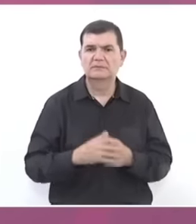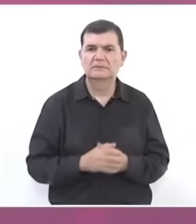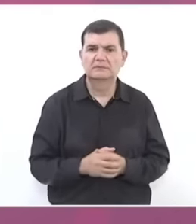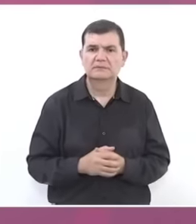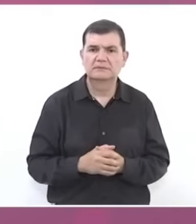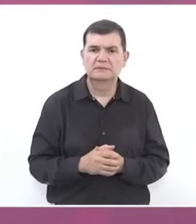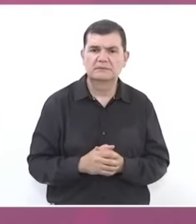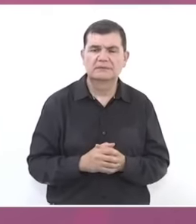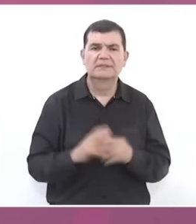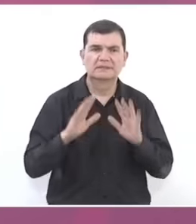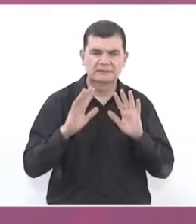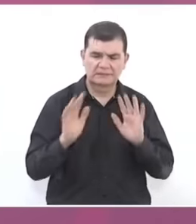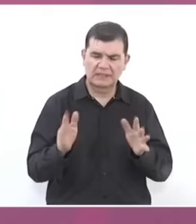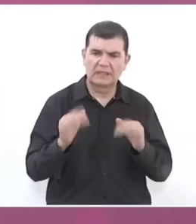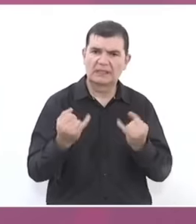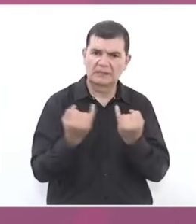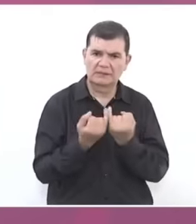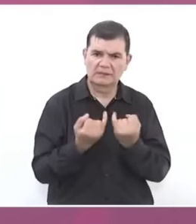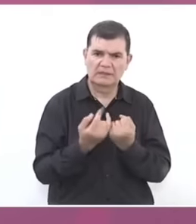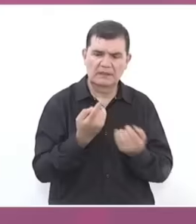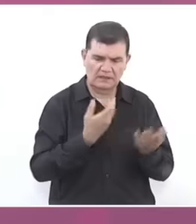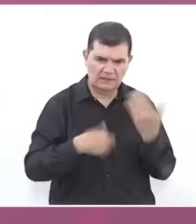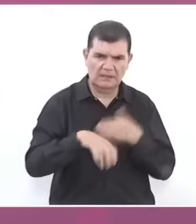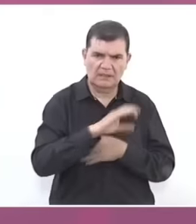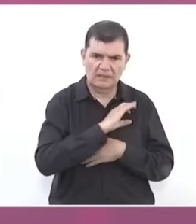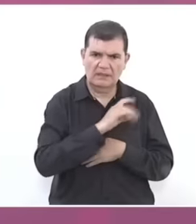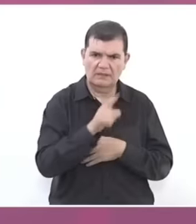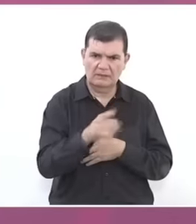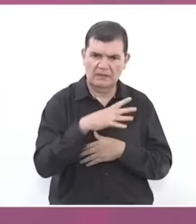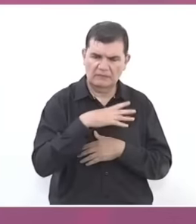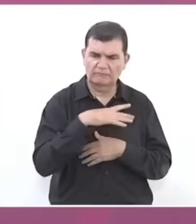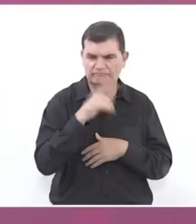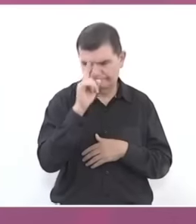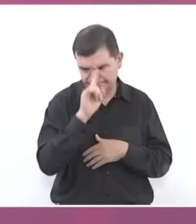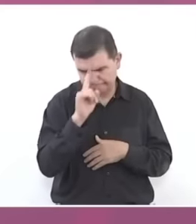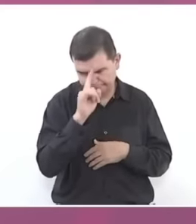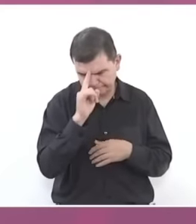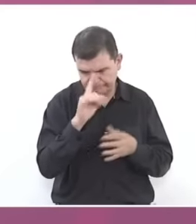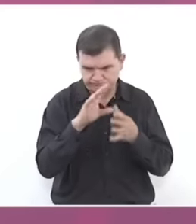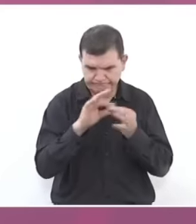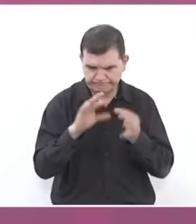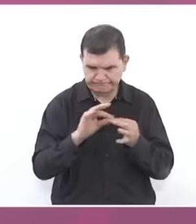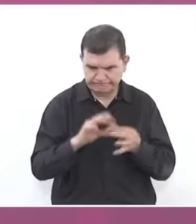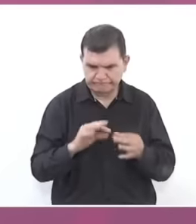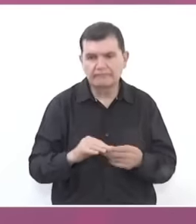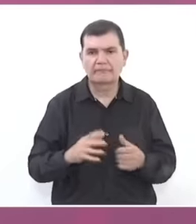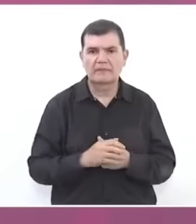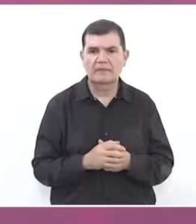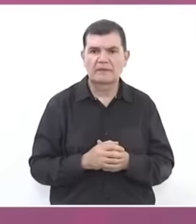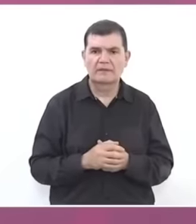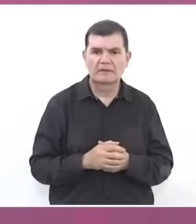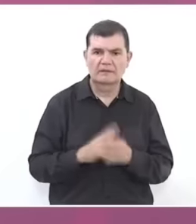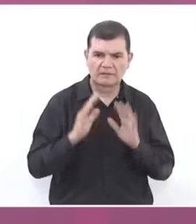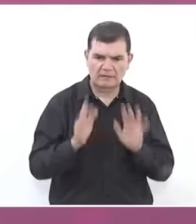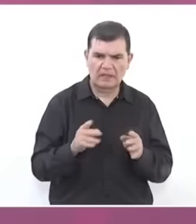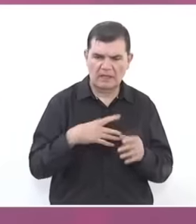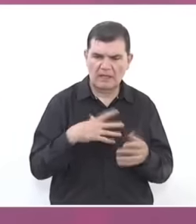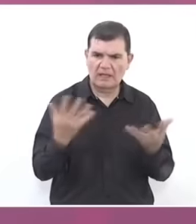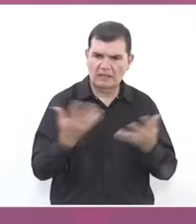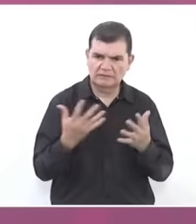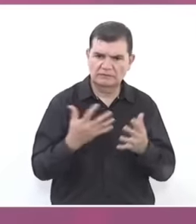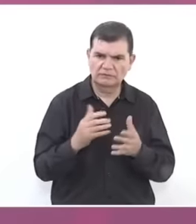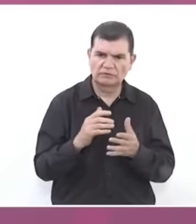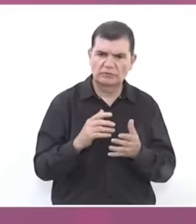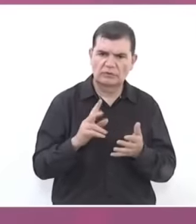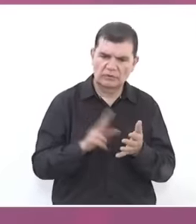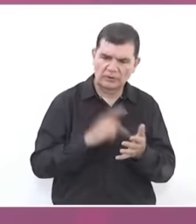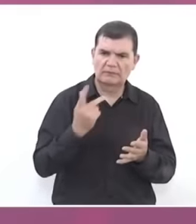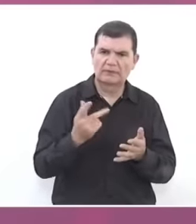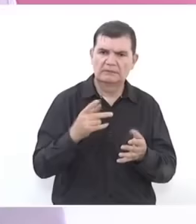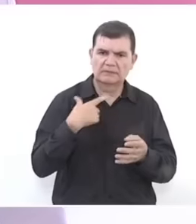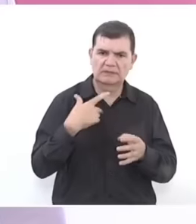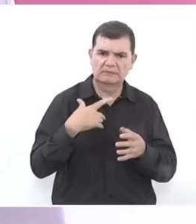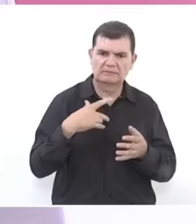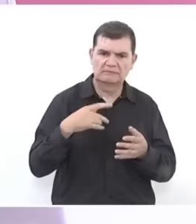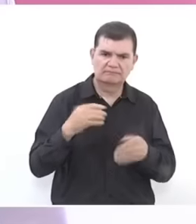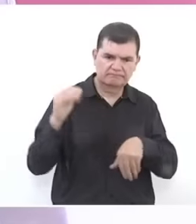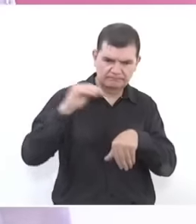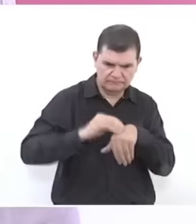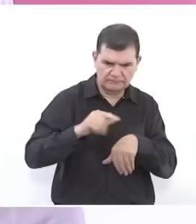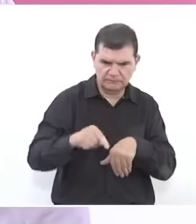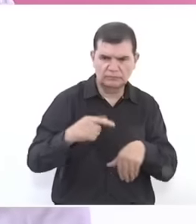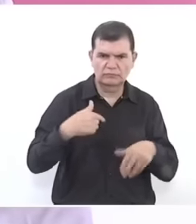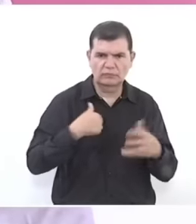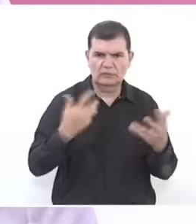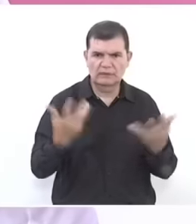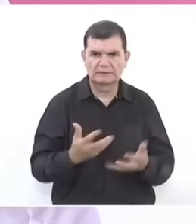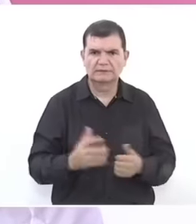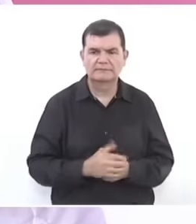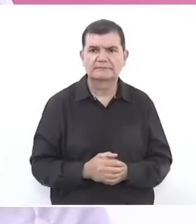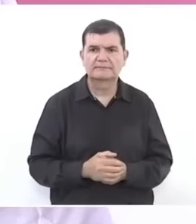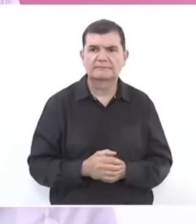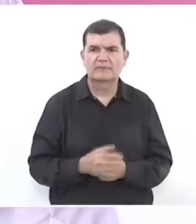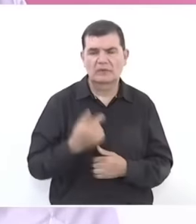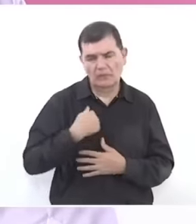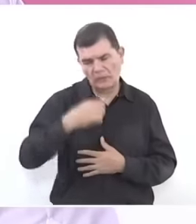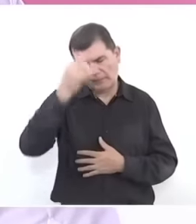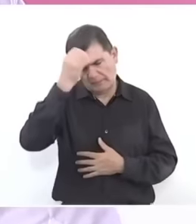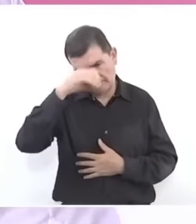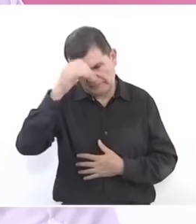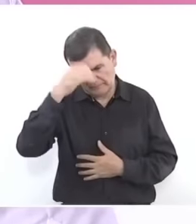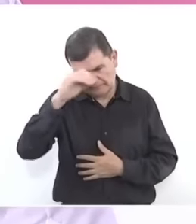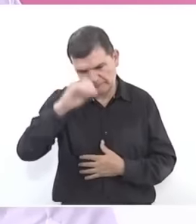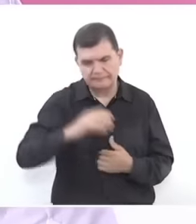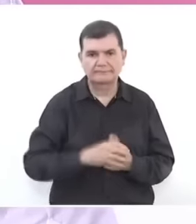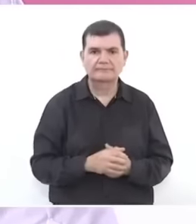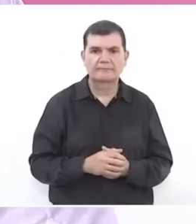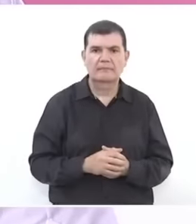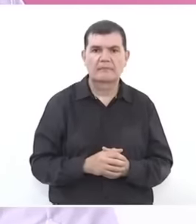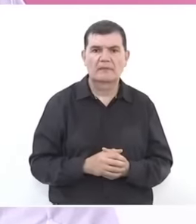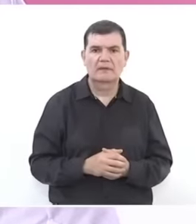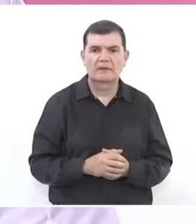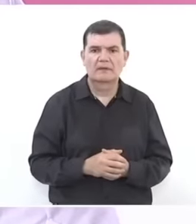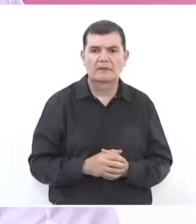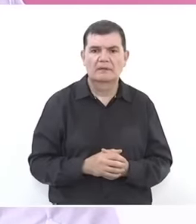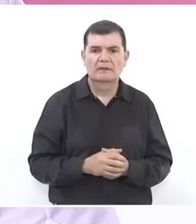too, Claudia He gave instructions for that road to be put out to tender and I think that